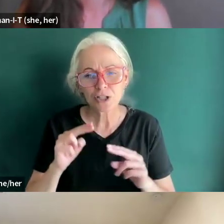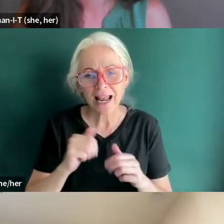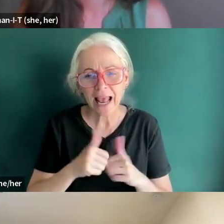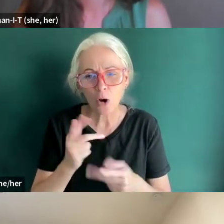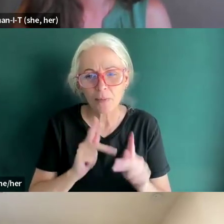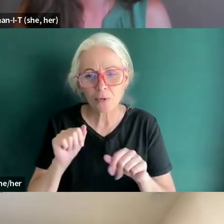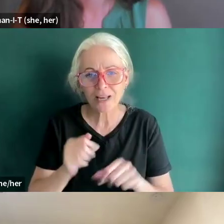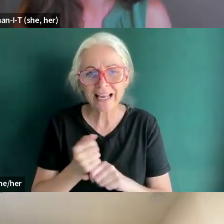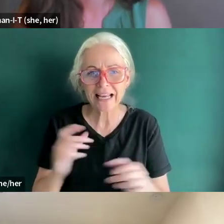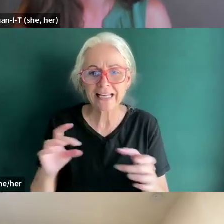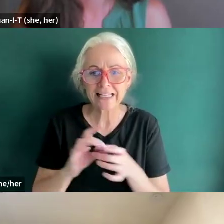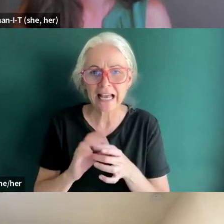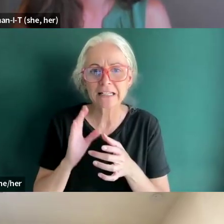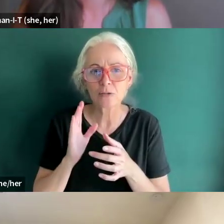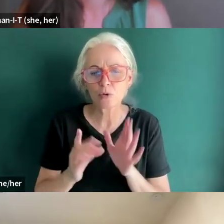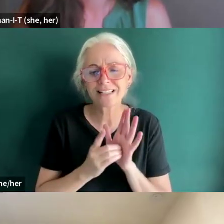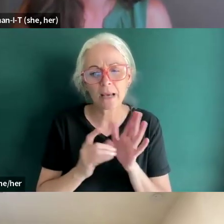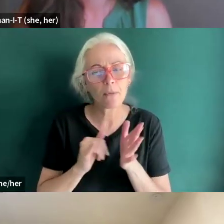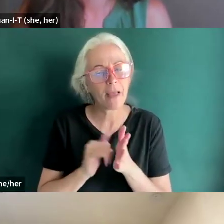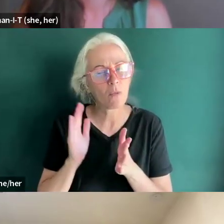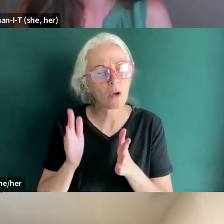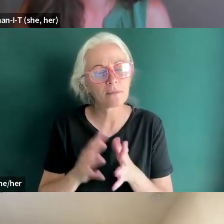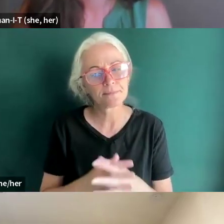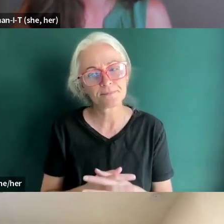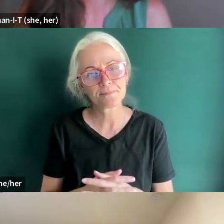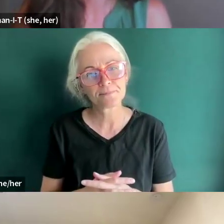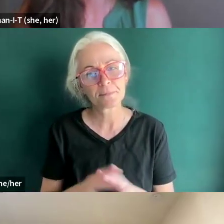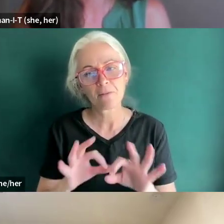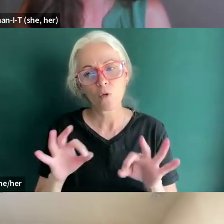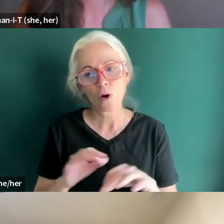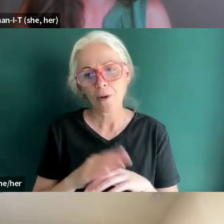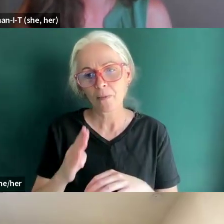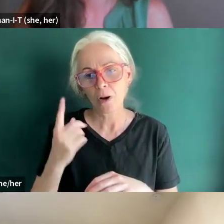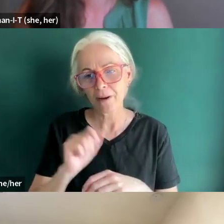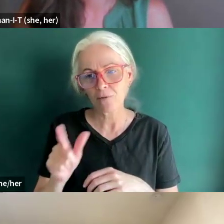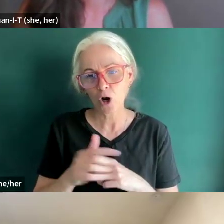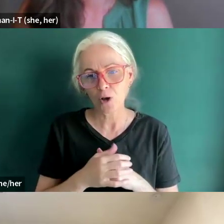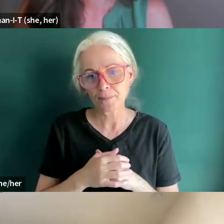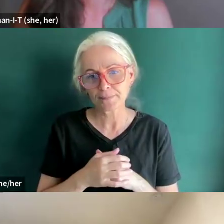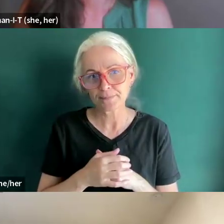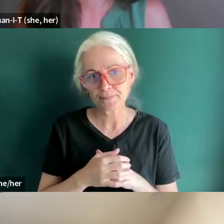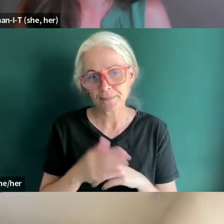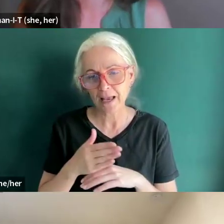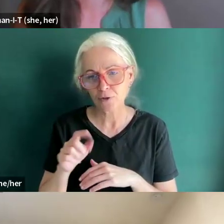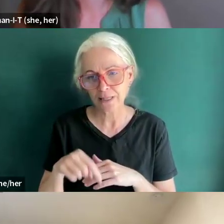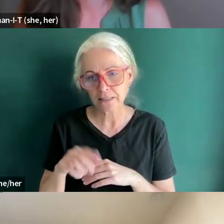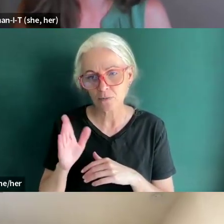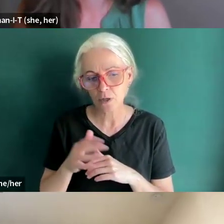get connected. We're going to demo a sign-up form on the Broadband for All portal after this. Wanted